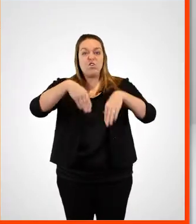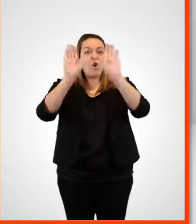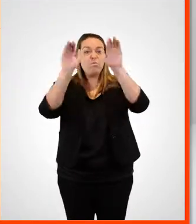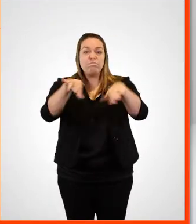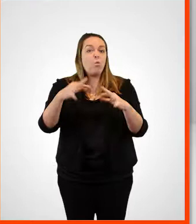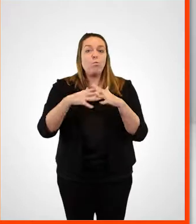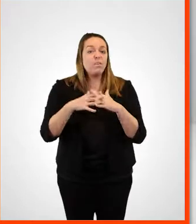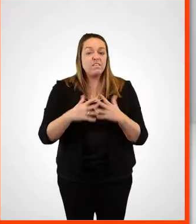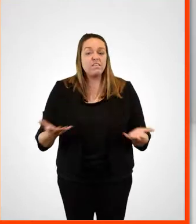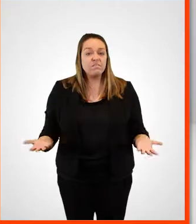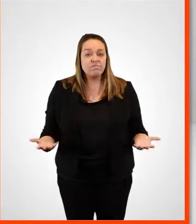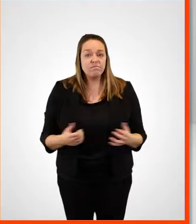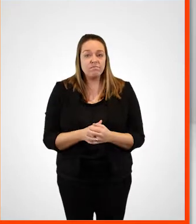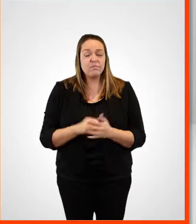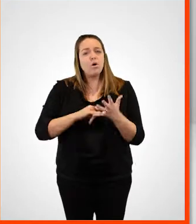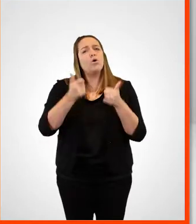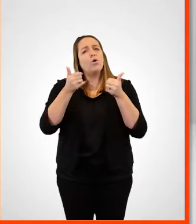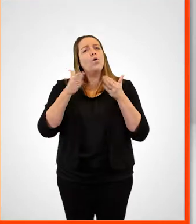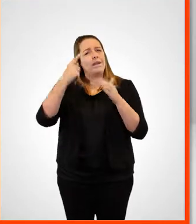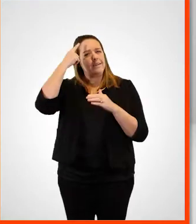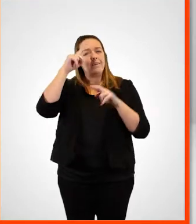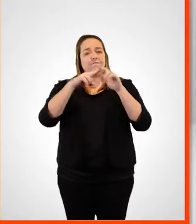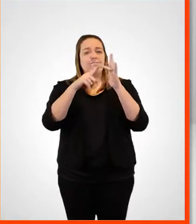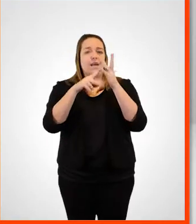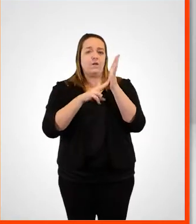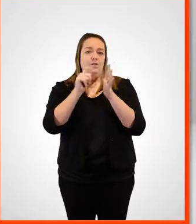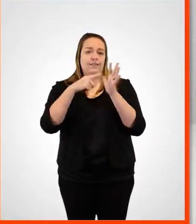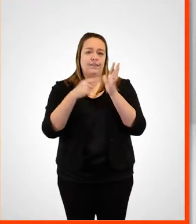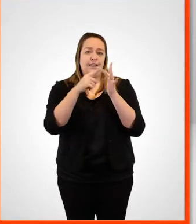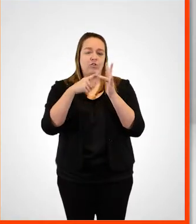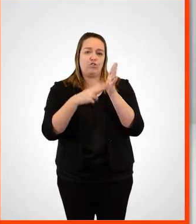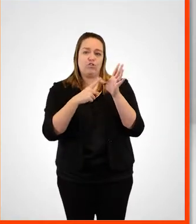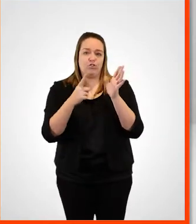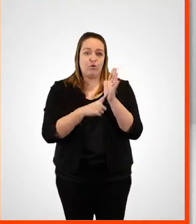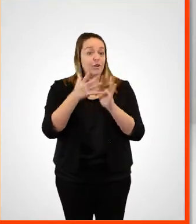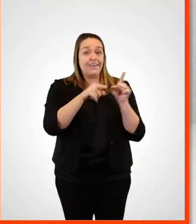to think about it, it's just so foundational in everything we'll do going forward along this path.